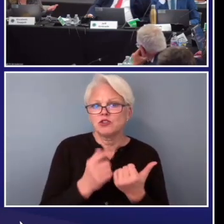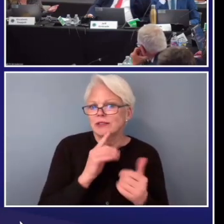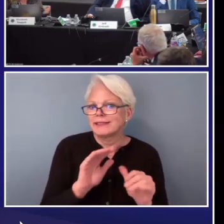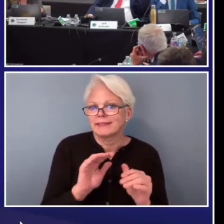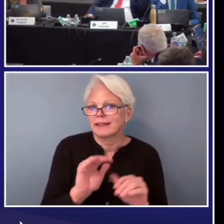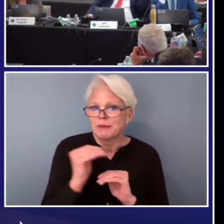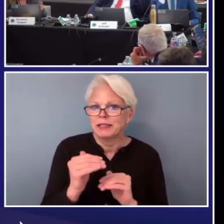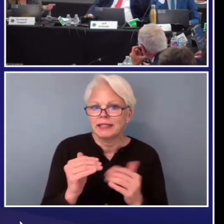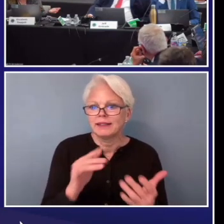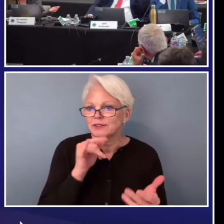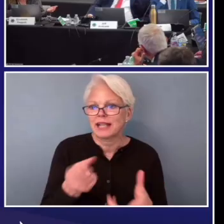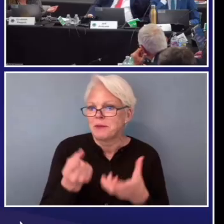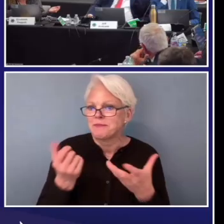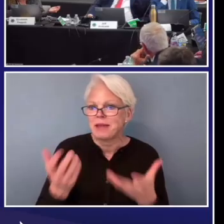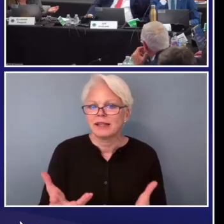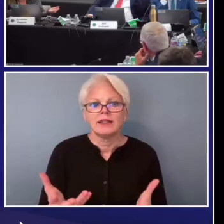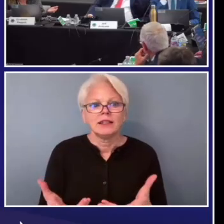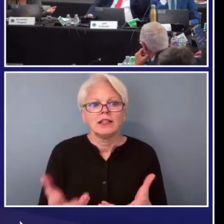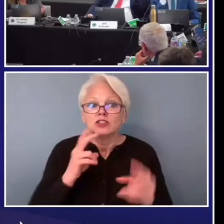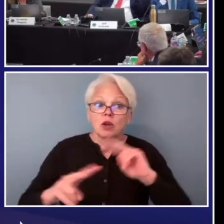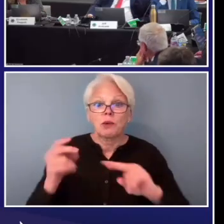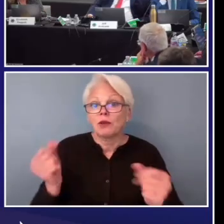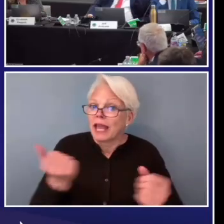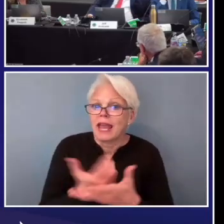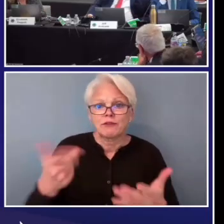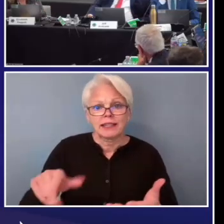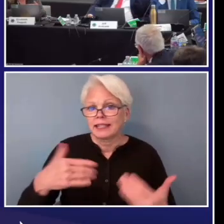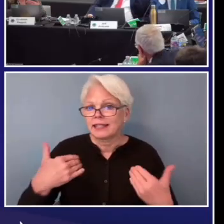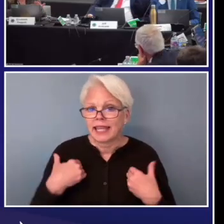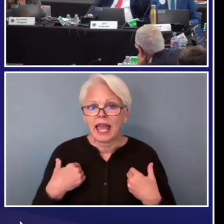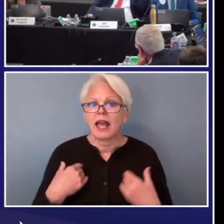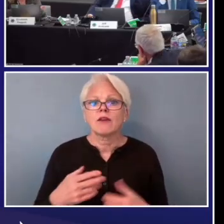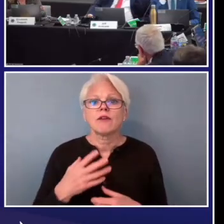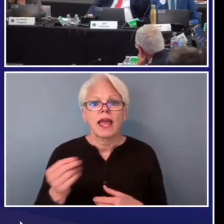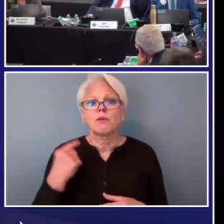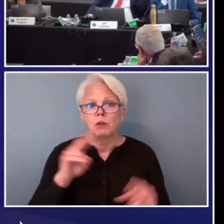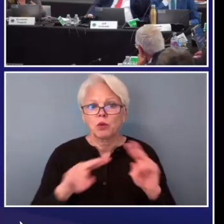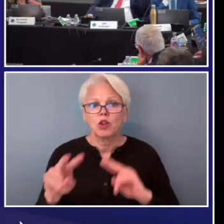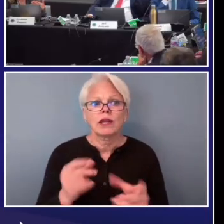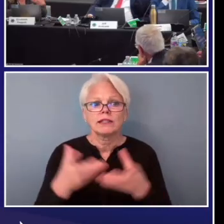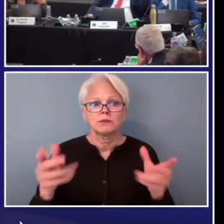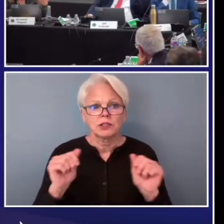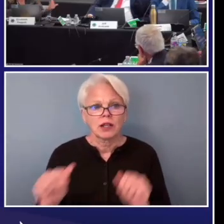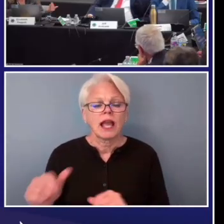So usually we're looking at everything that they have. And we're going to be looking at as much as possible and they are required.